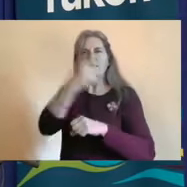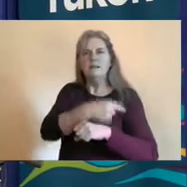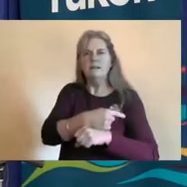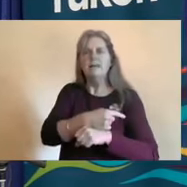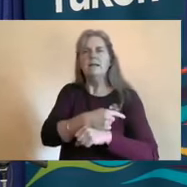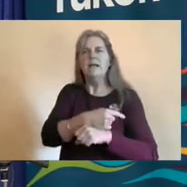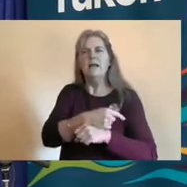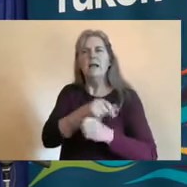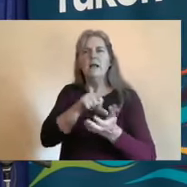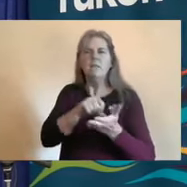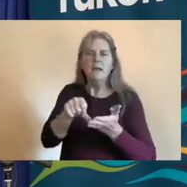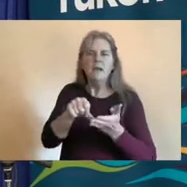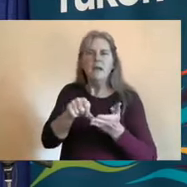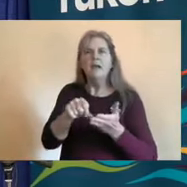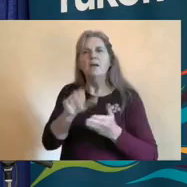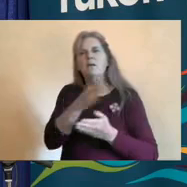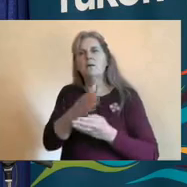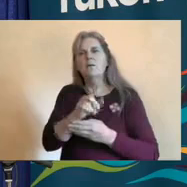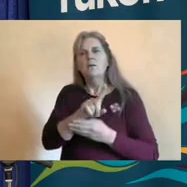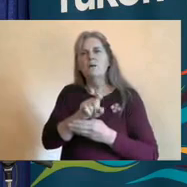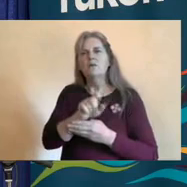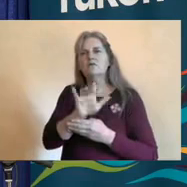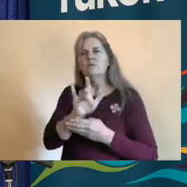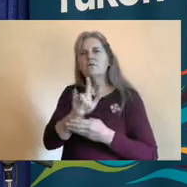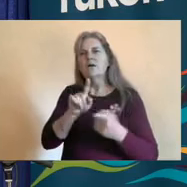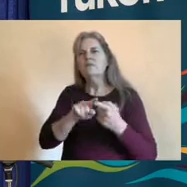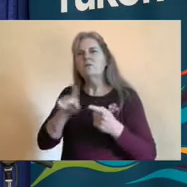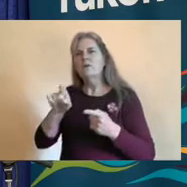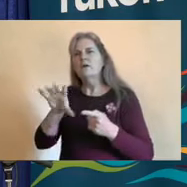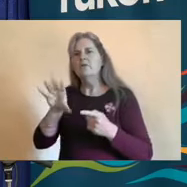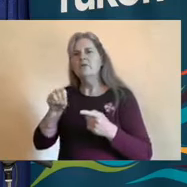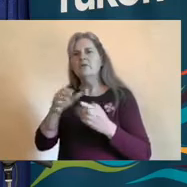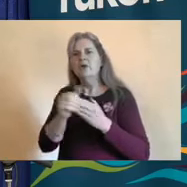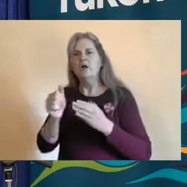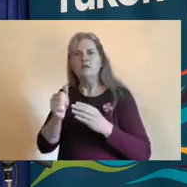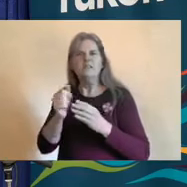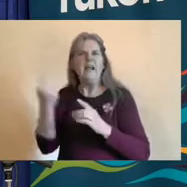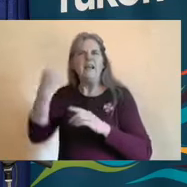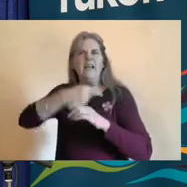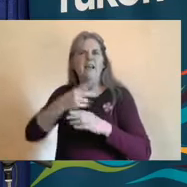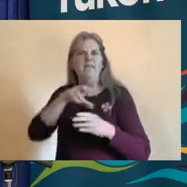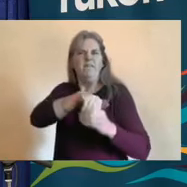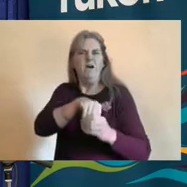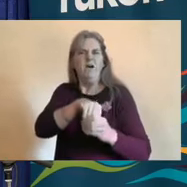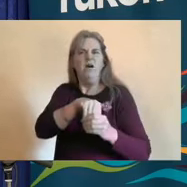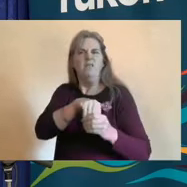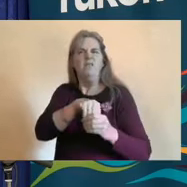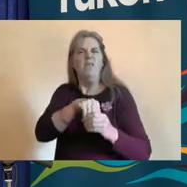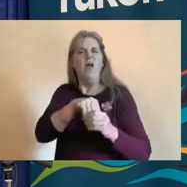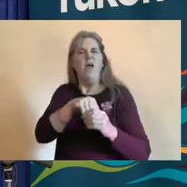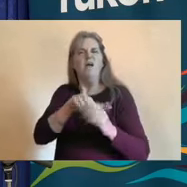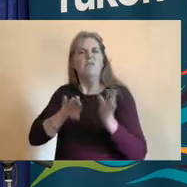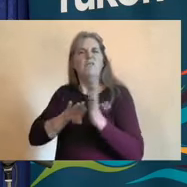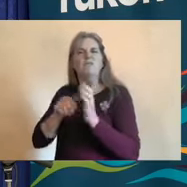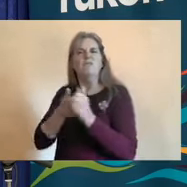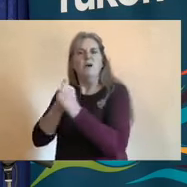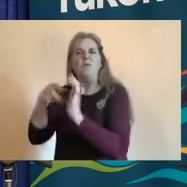ranging from about $125-$250, this is in line with our policies.